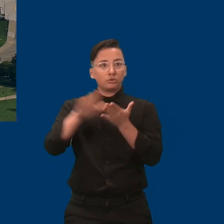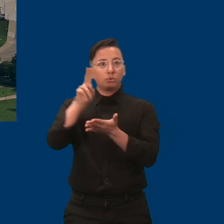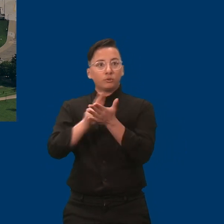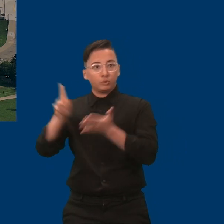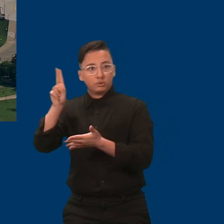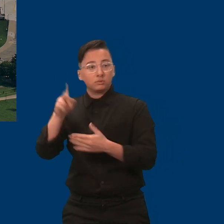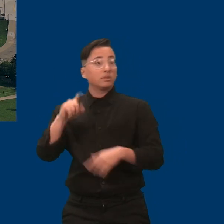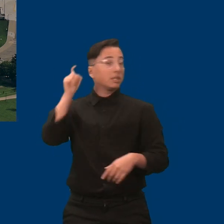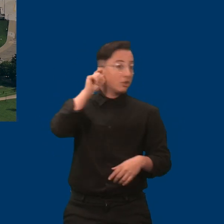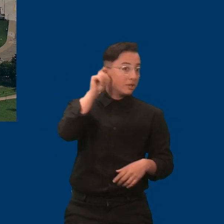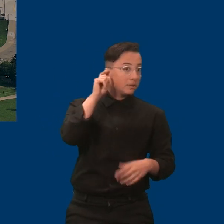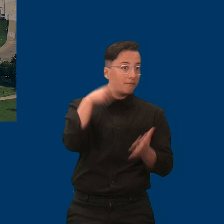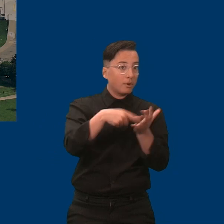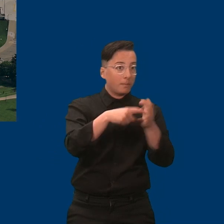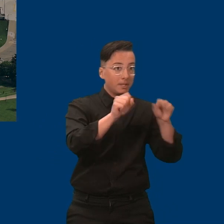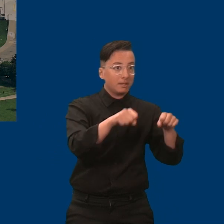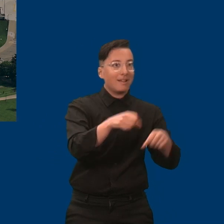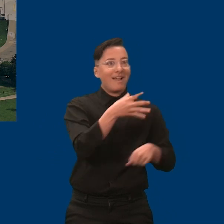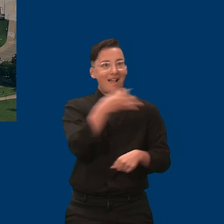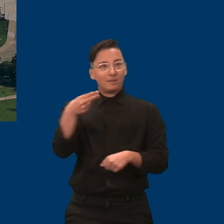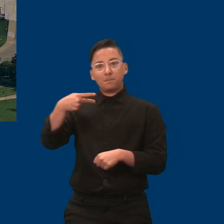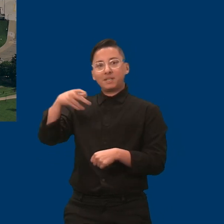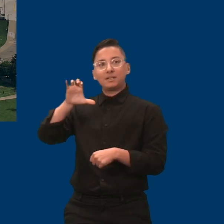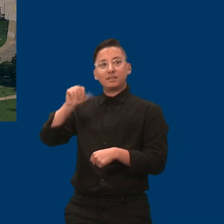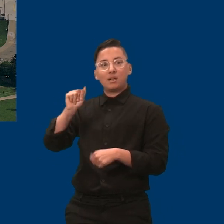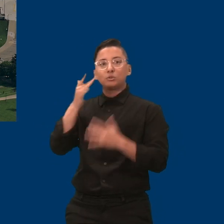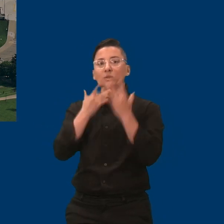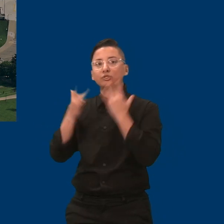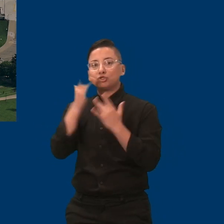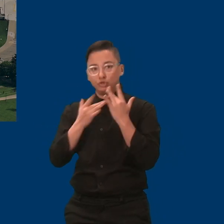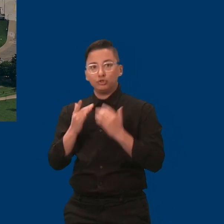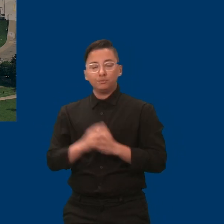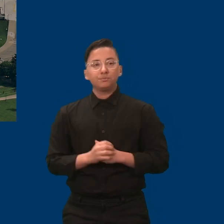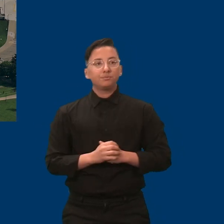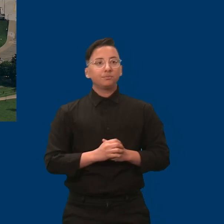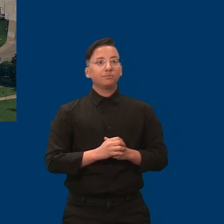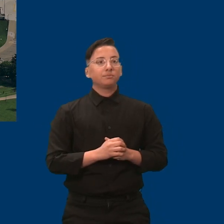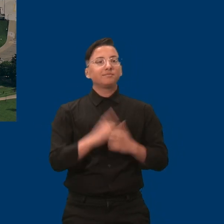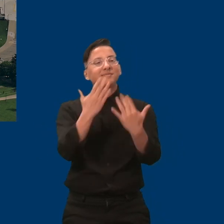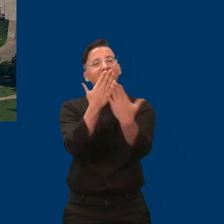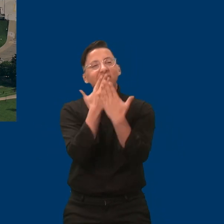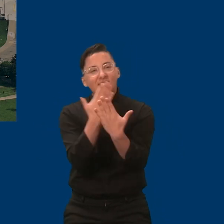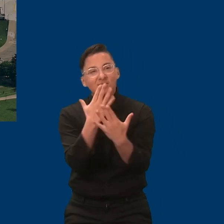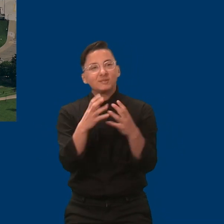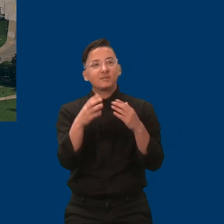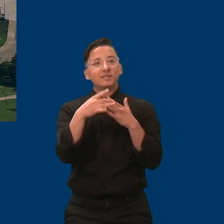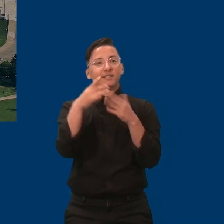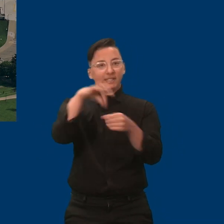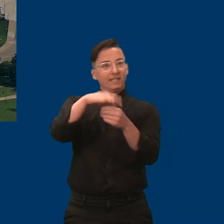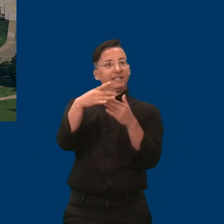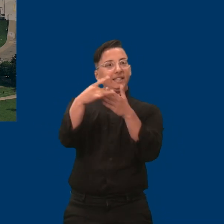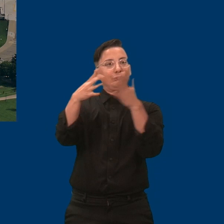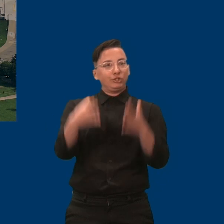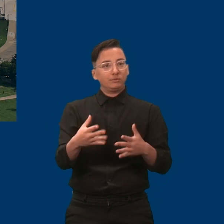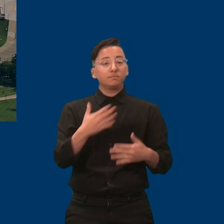workforce shortage. I also would like to thank our elected officials who are in the audience today, and I encourage you